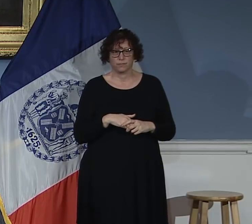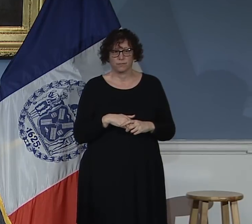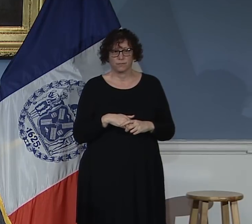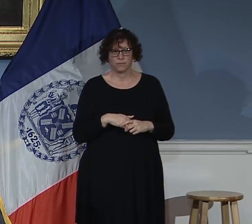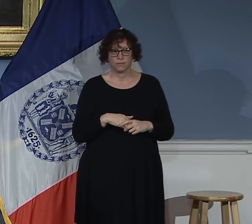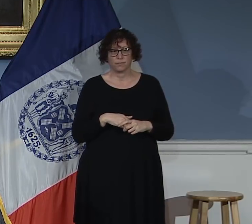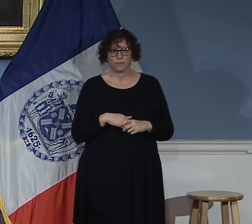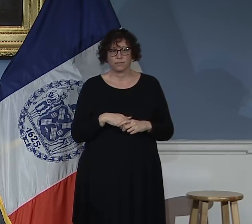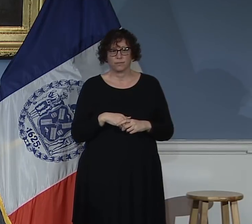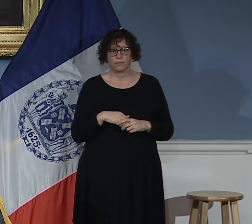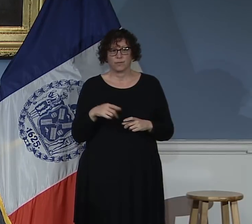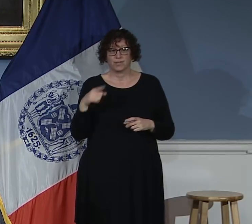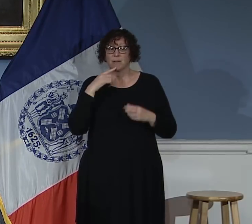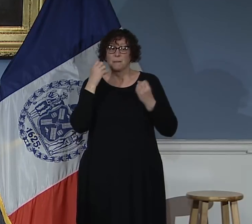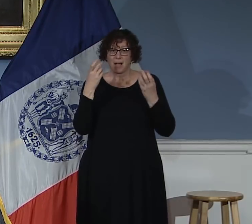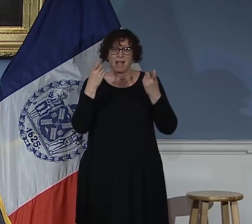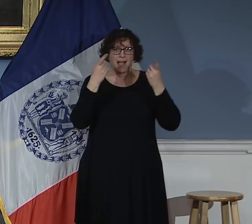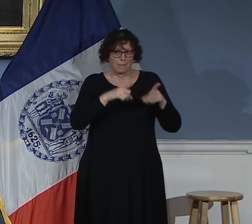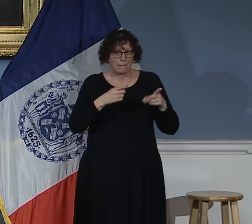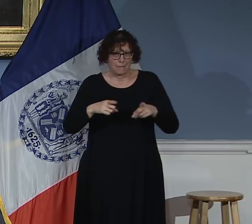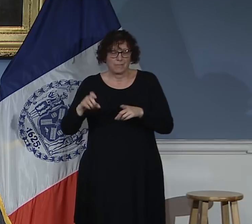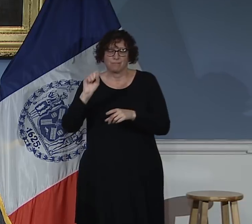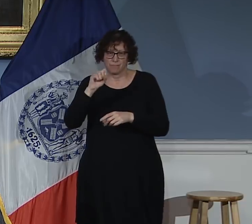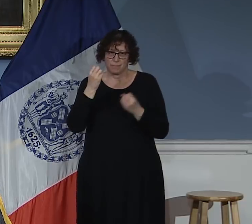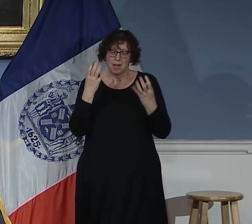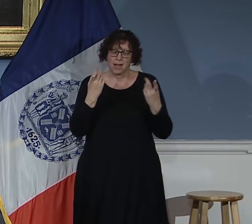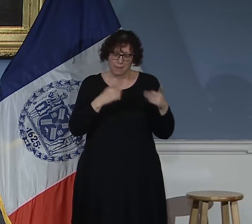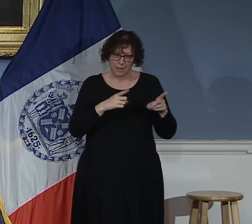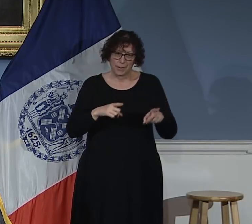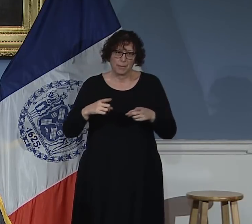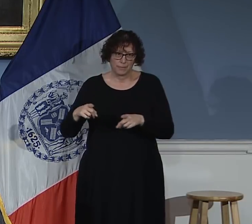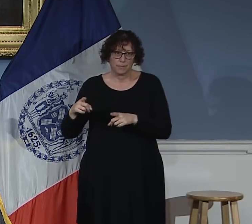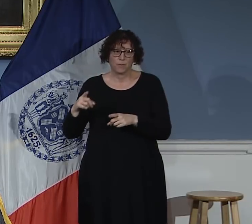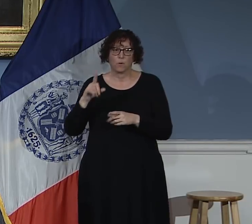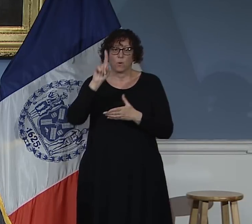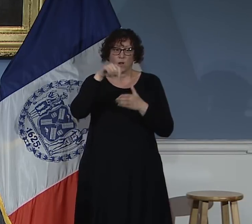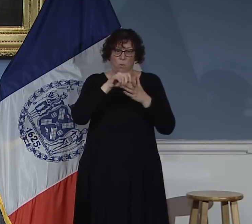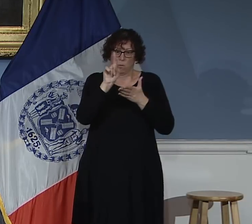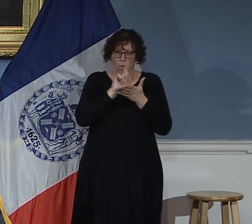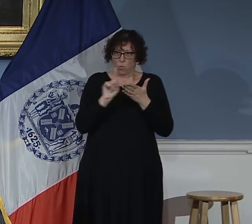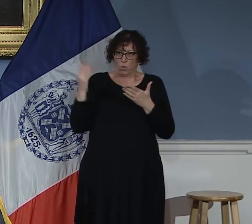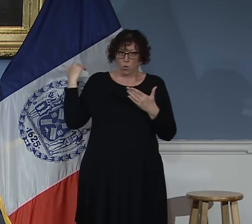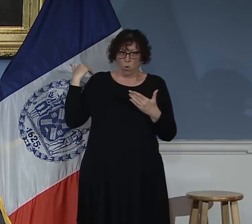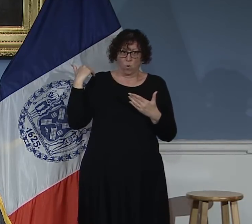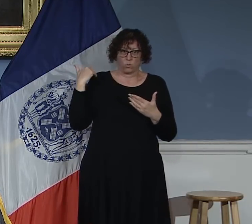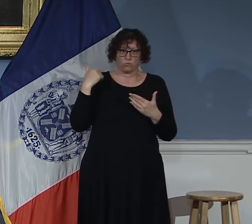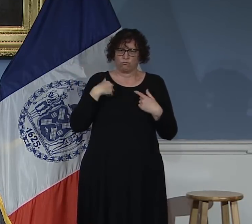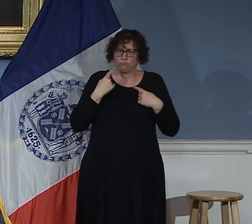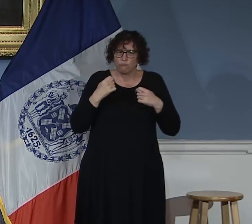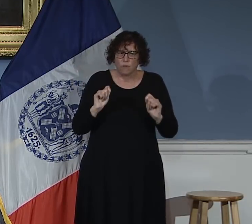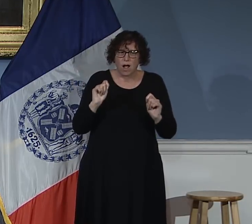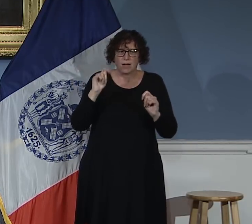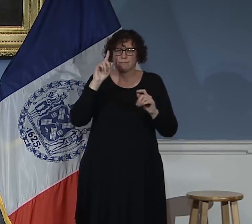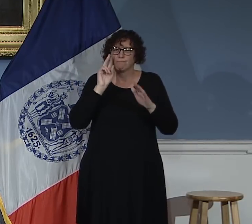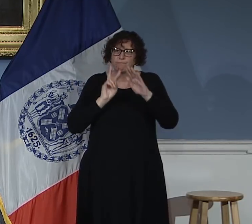TO YOUR POINT, I DOTHK INTHERE'S A LOT OF THINGS STILL HAPPENING THAT -- A WEEK